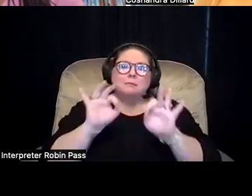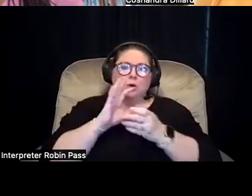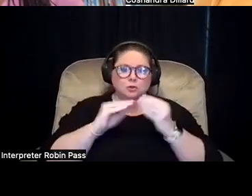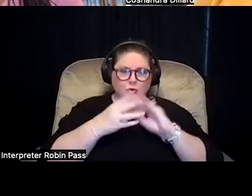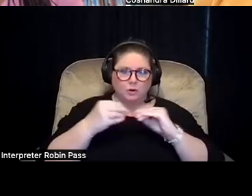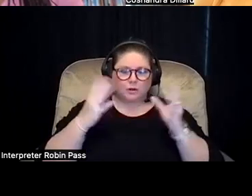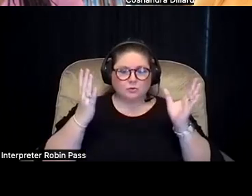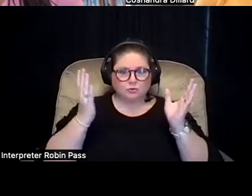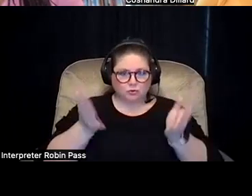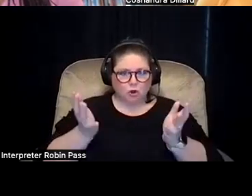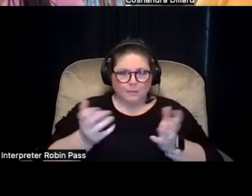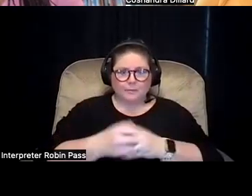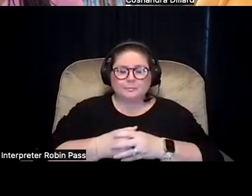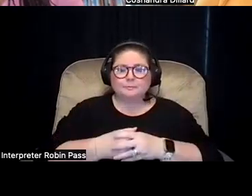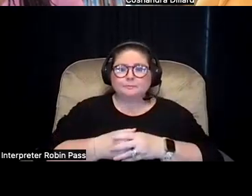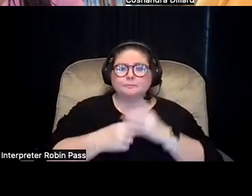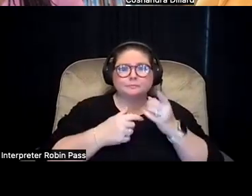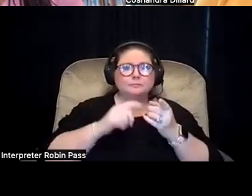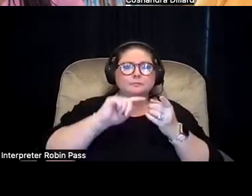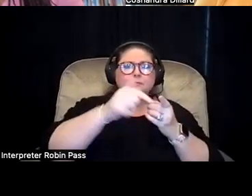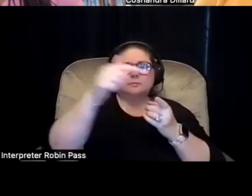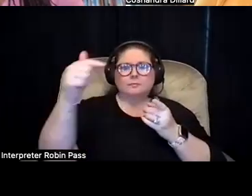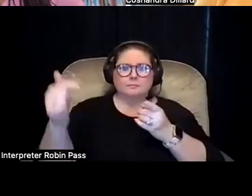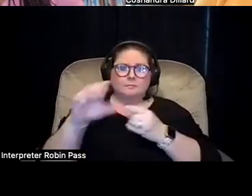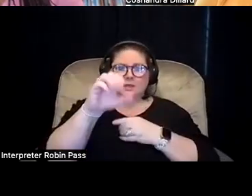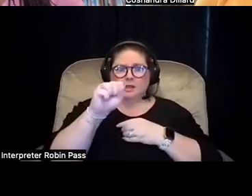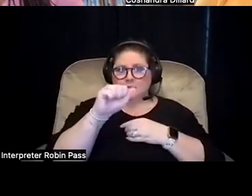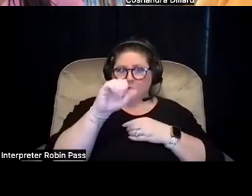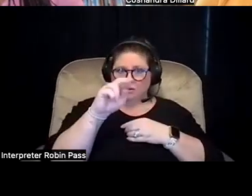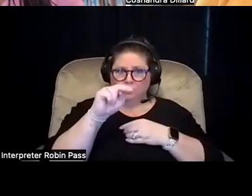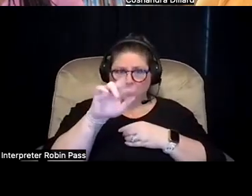and then akilah and then jackie just introduce yourself and why are you part of this conversation